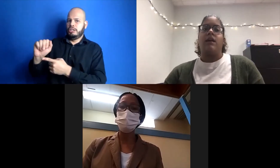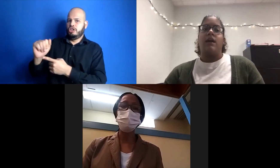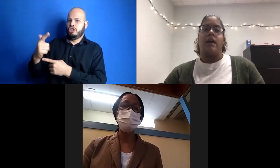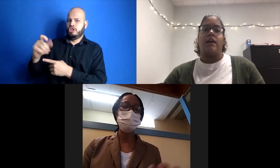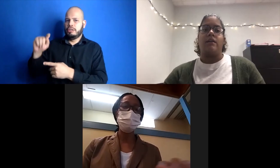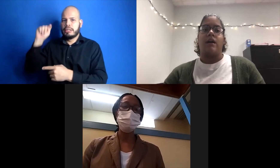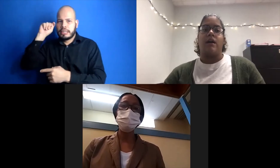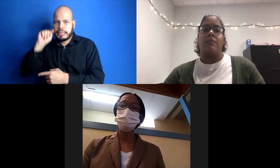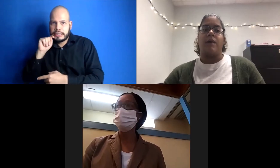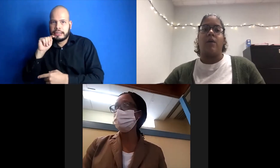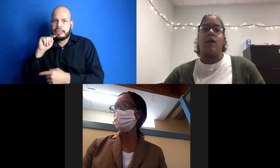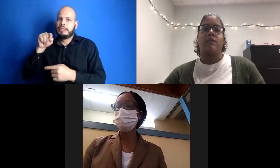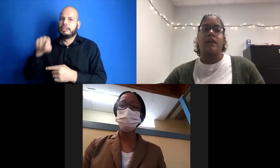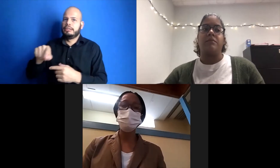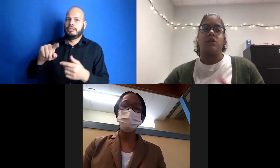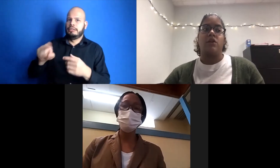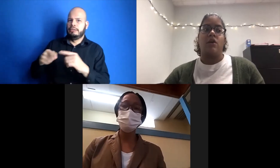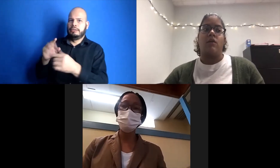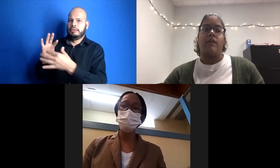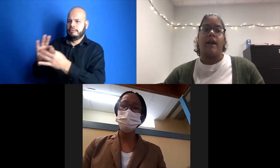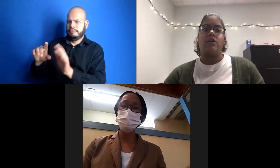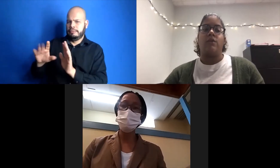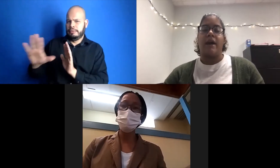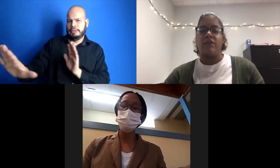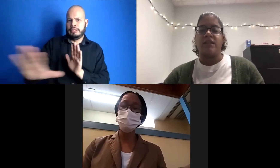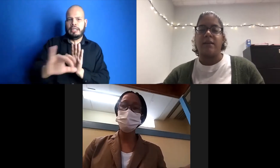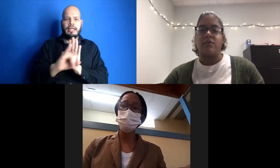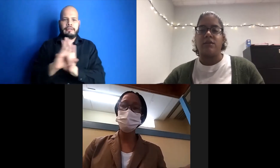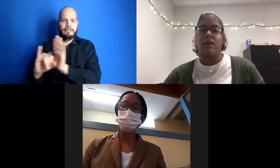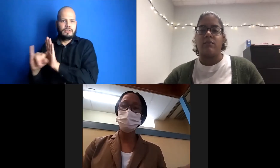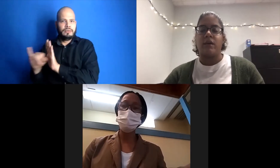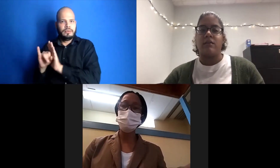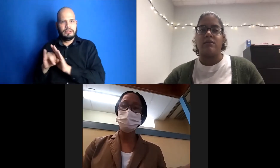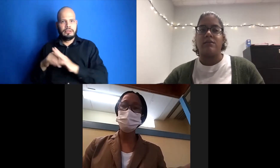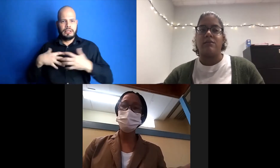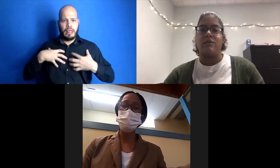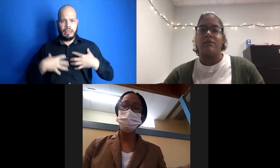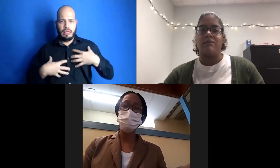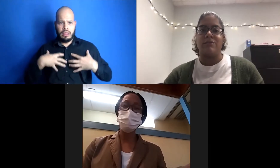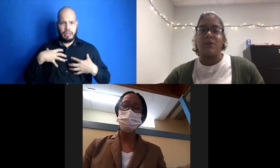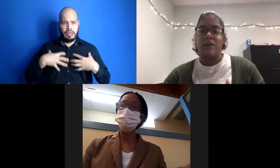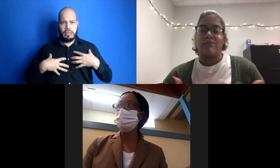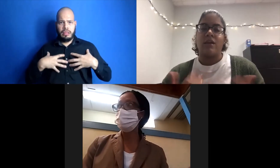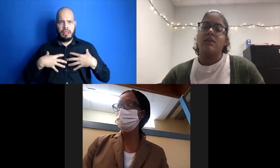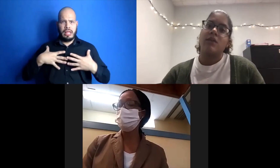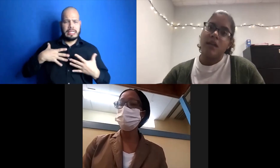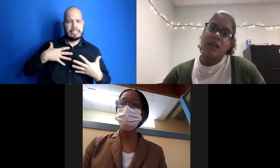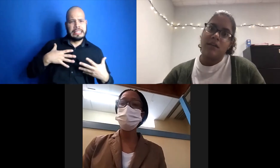and um I want them to know that you have to accept yourself because you're you can't you can't hear